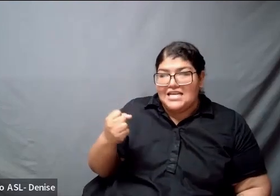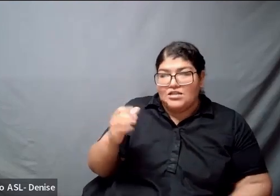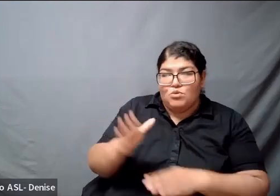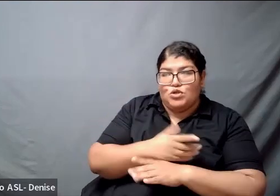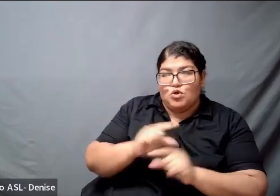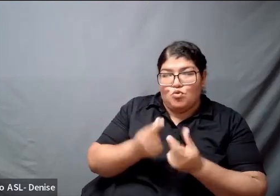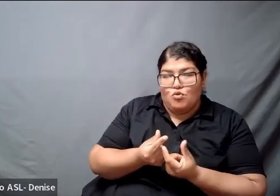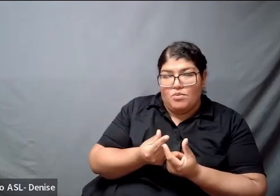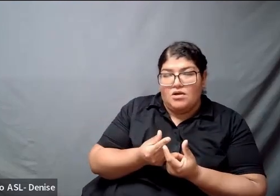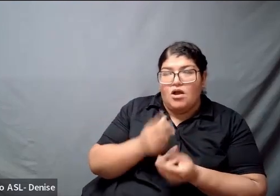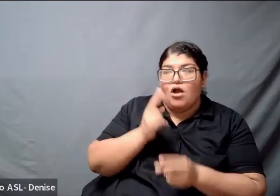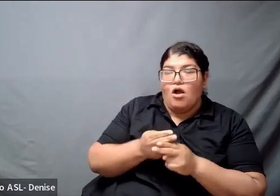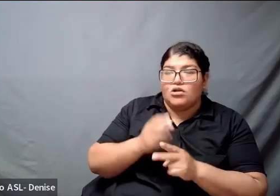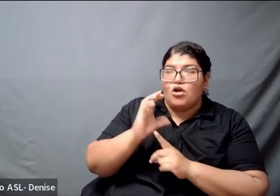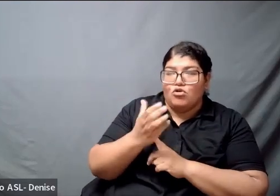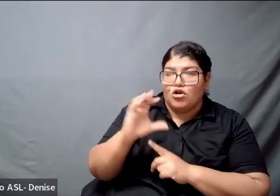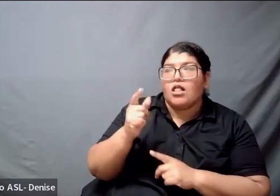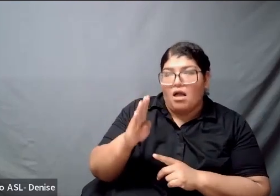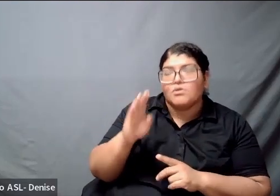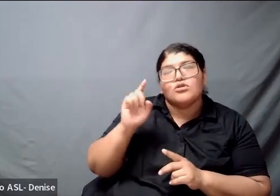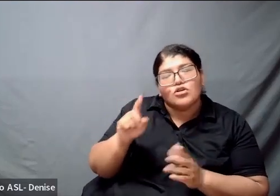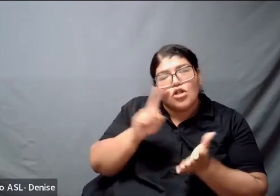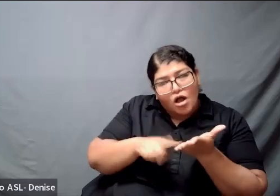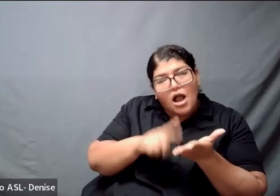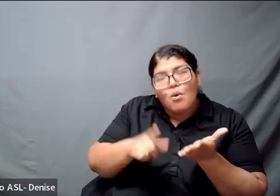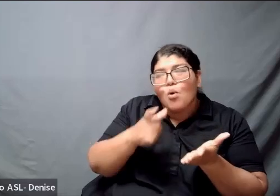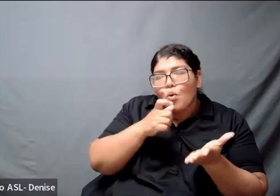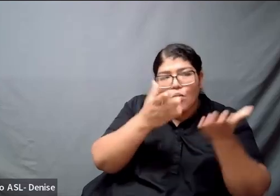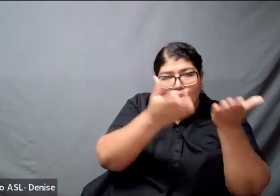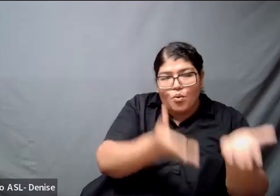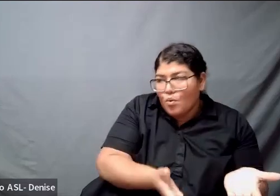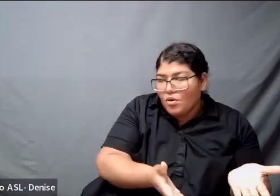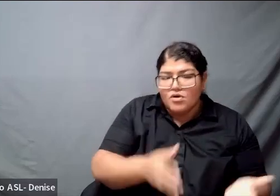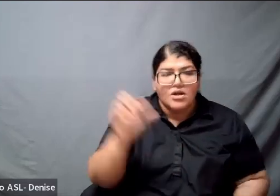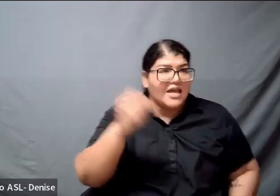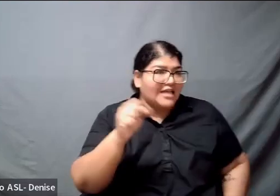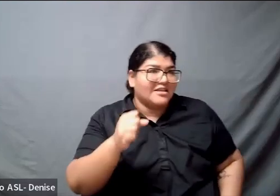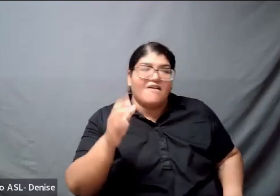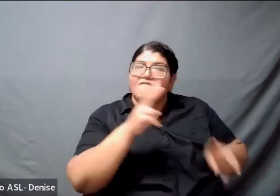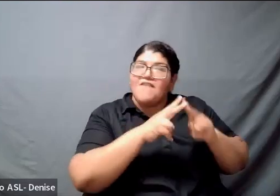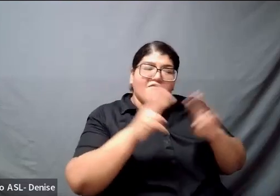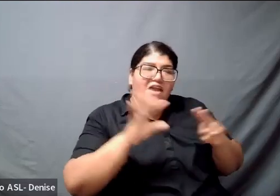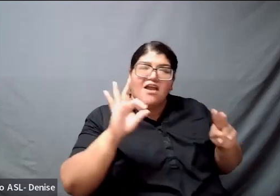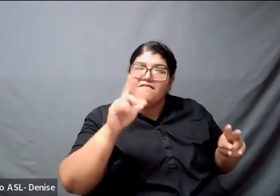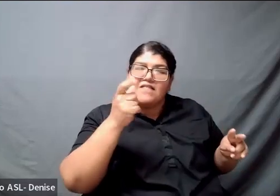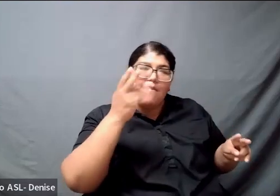And you should just Google Boy George and find some videos. Yeah, he is very flamboyant. And so I thought it was cute. And they were like,